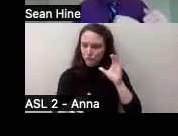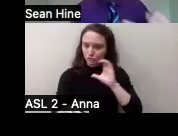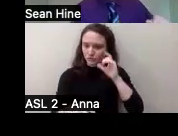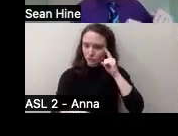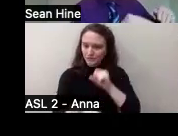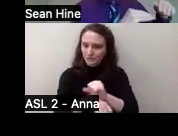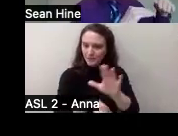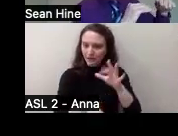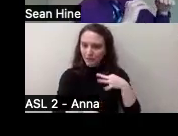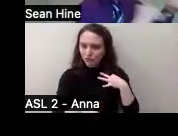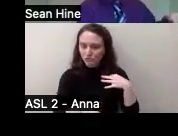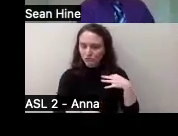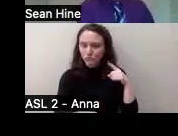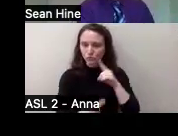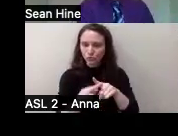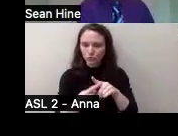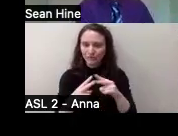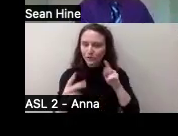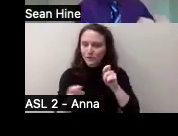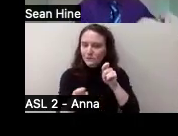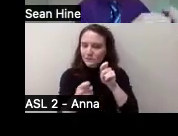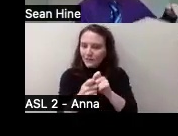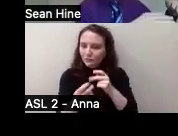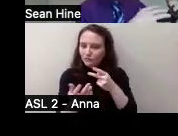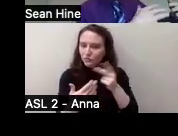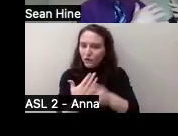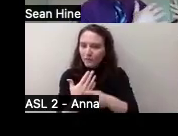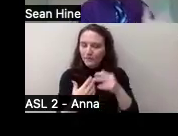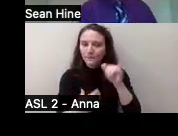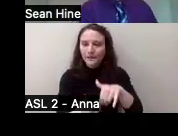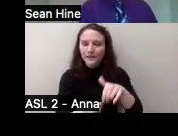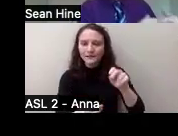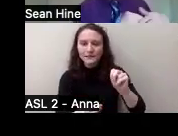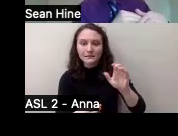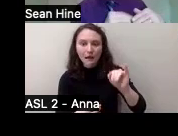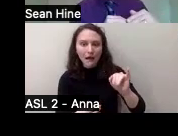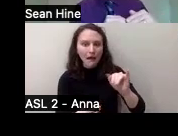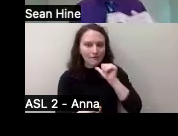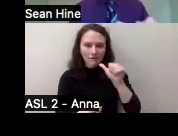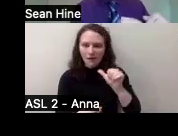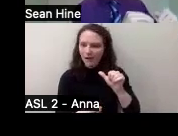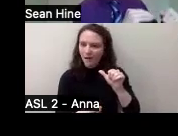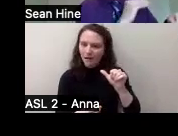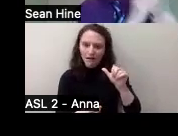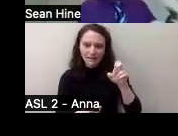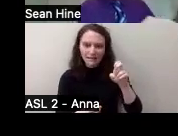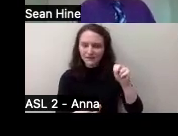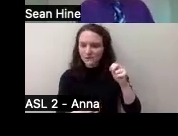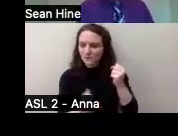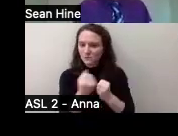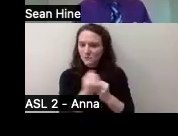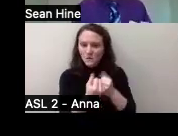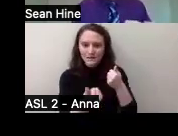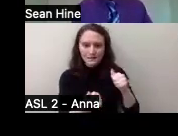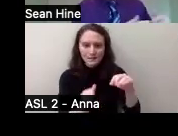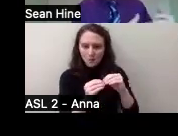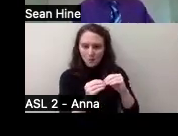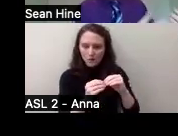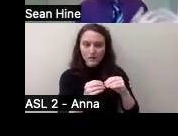to a very specific program that NCI actually no longer even supports, but then extra component to that which was it was actually